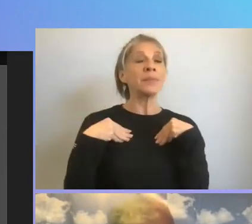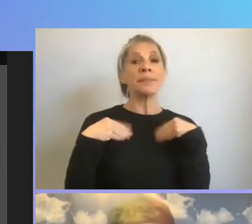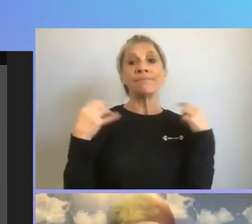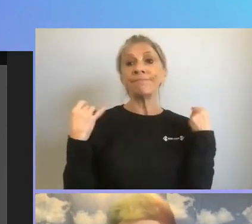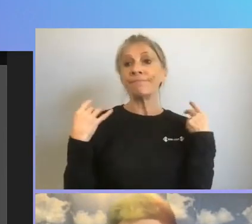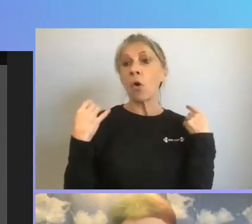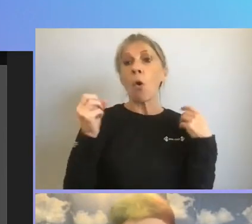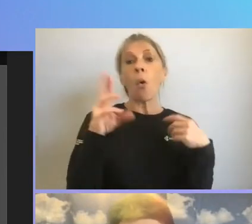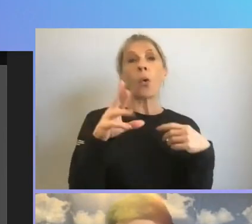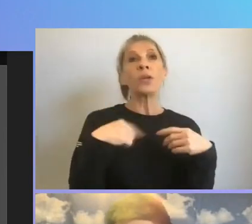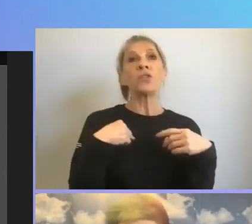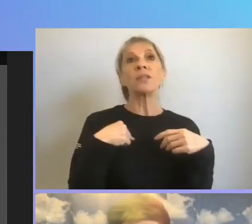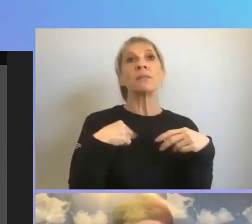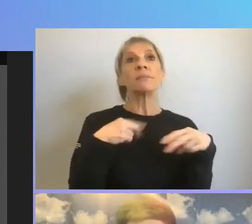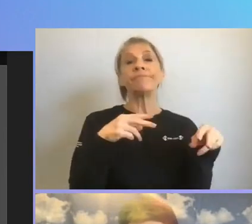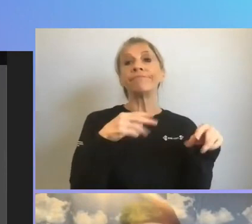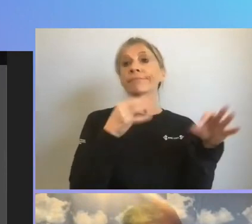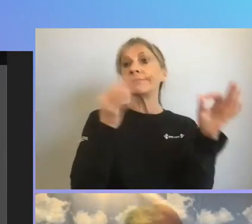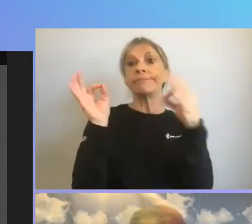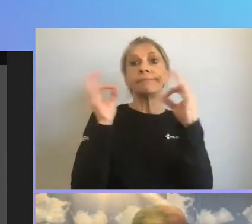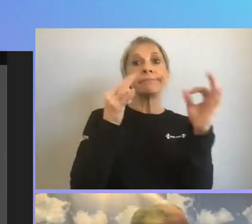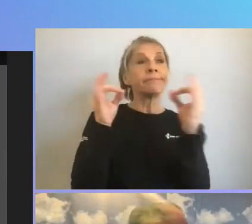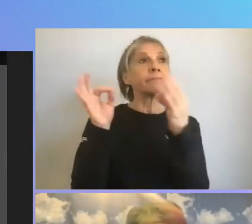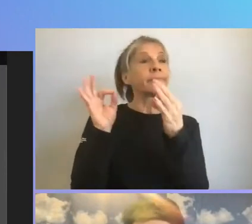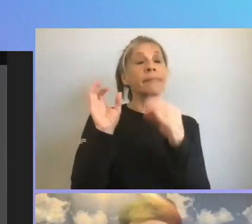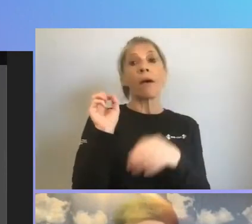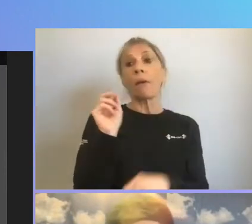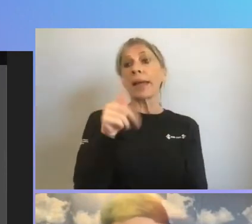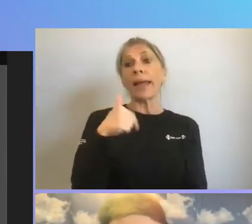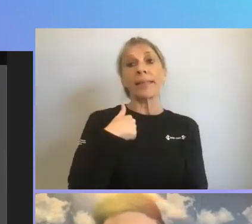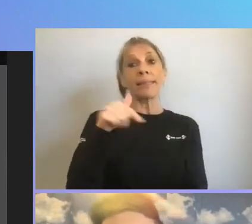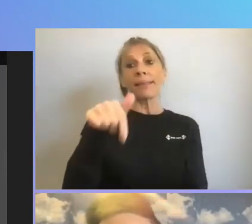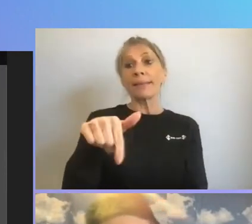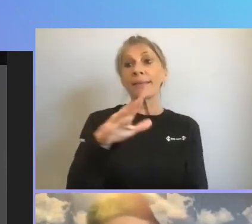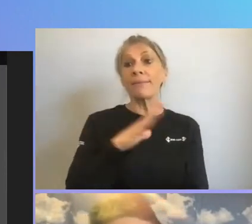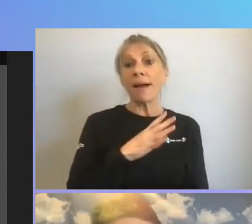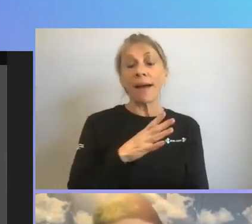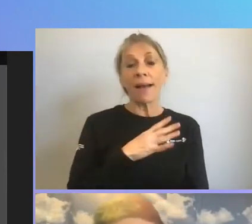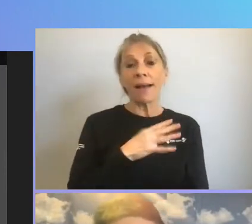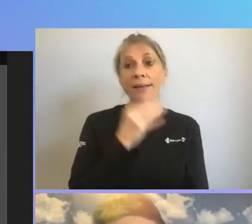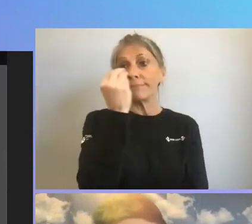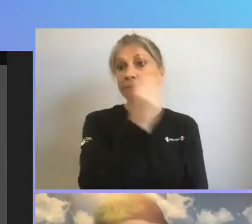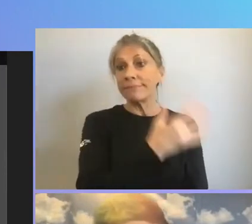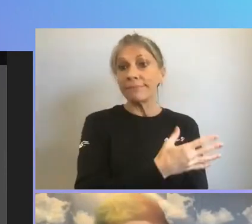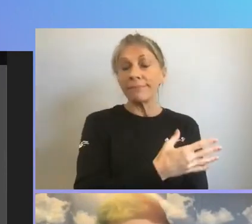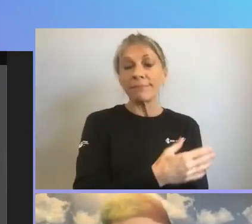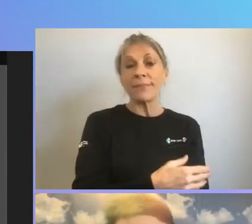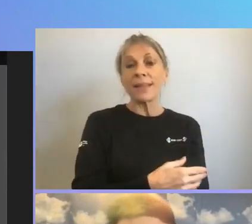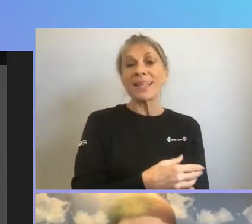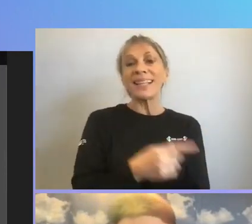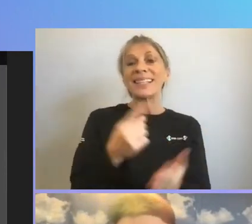kind of dissociate from it and just are like, this is all fine. Which I know that it's sometimes